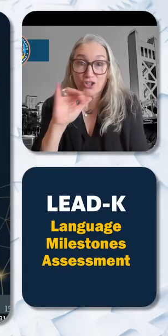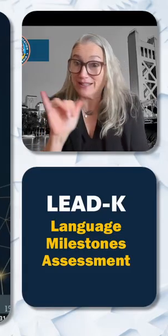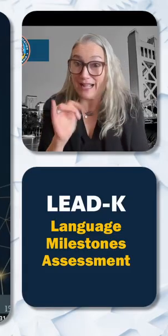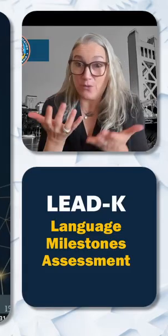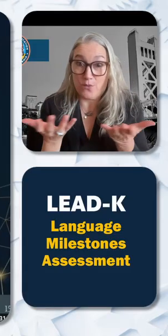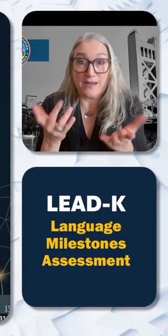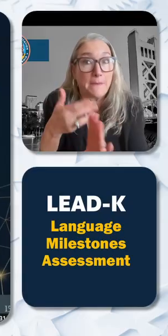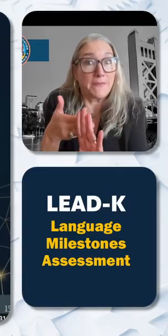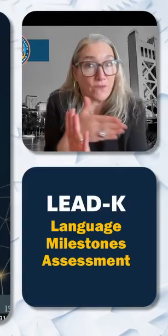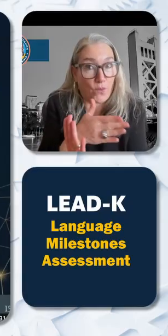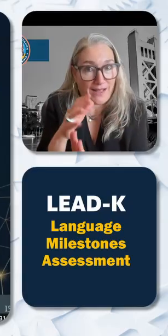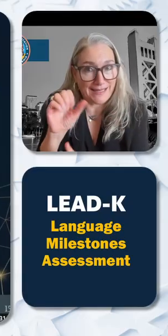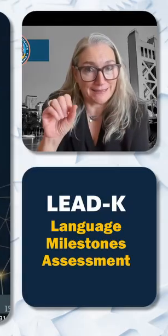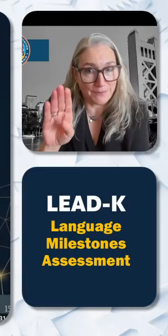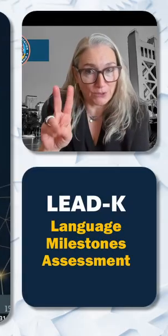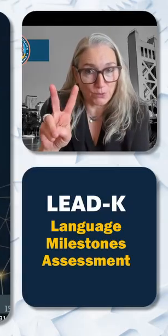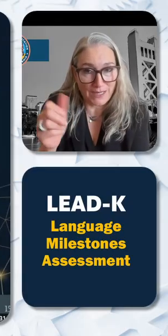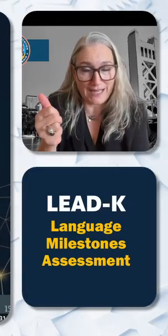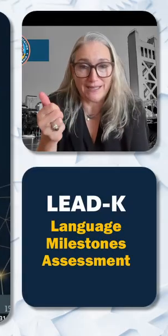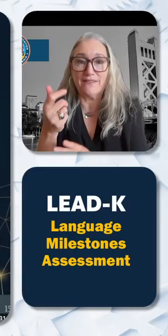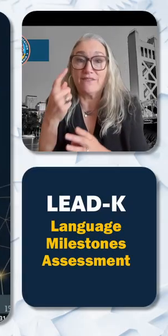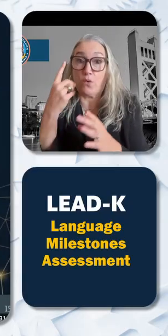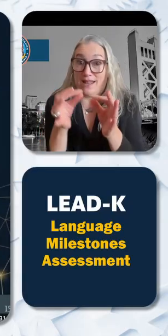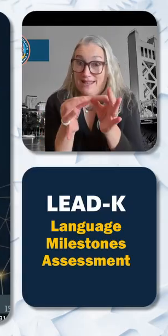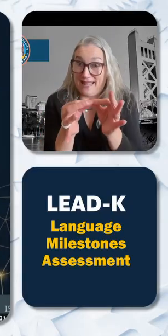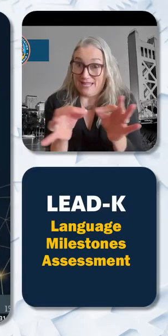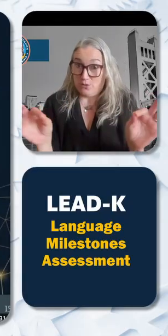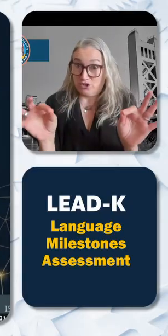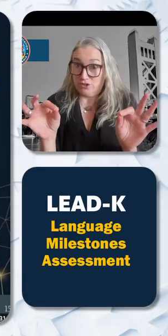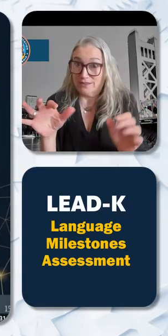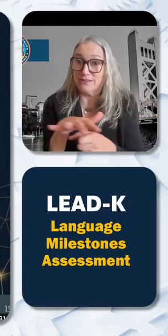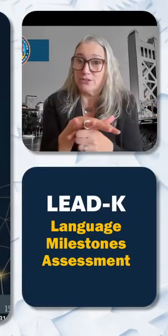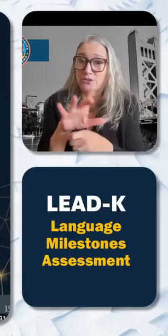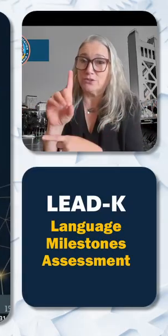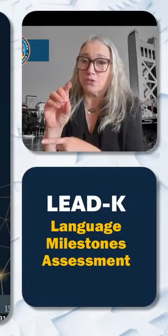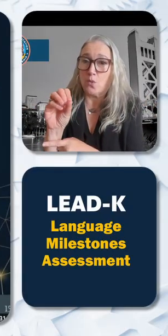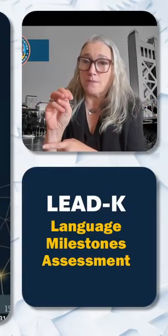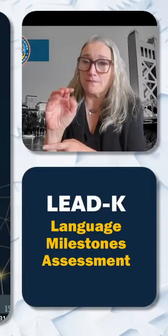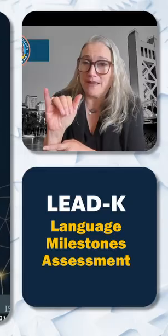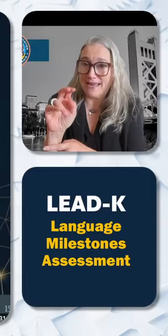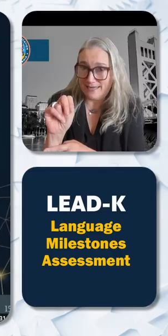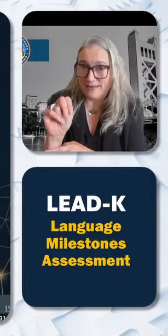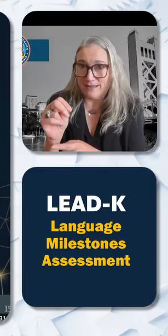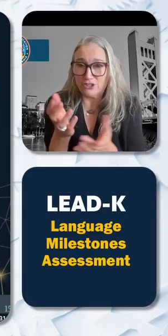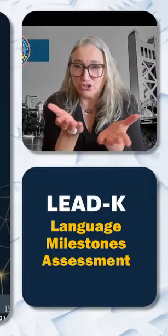In the past, the IFSP and IEP discussion looked like before SB 210 was